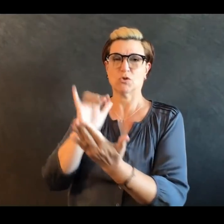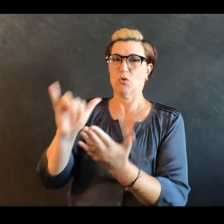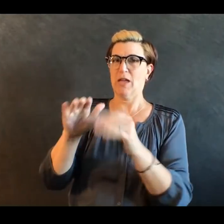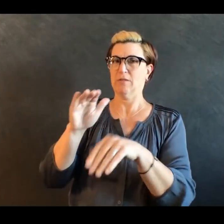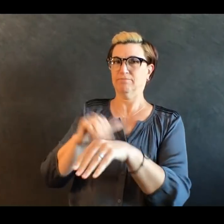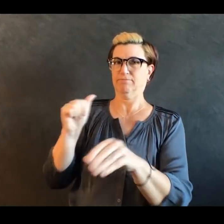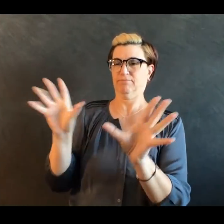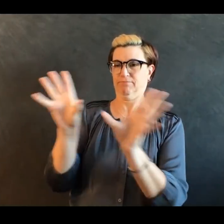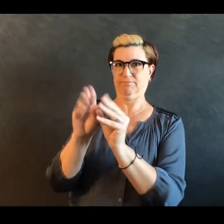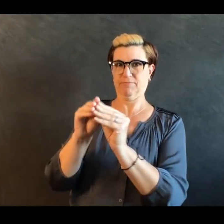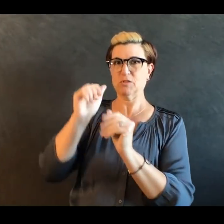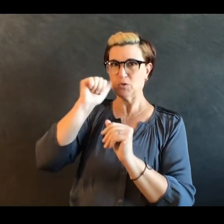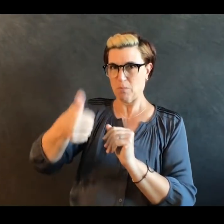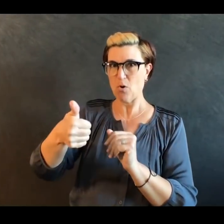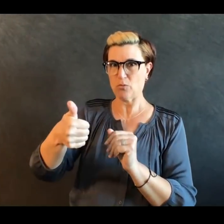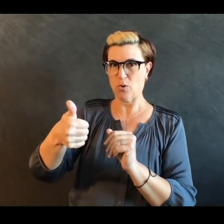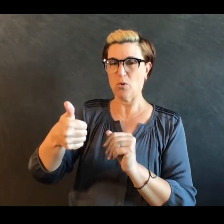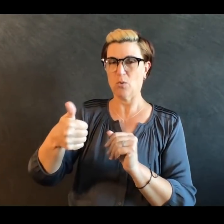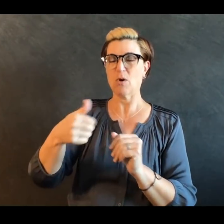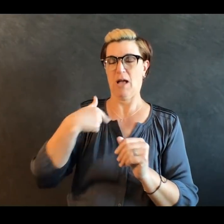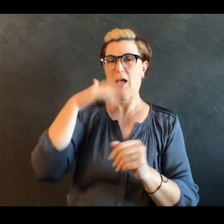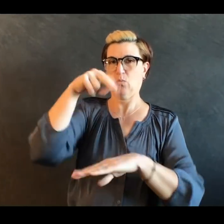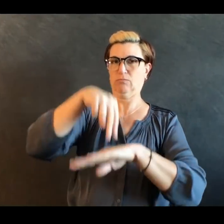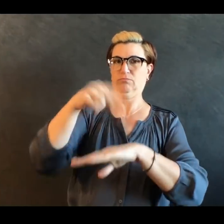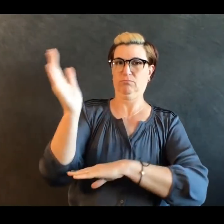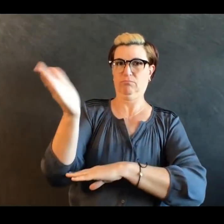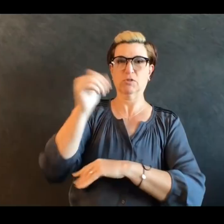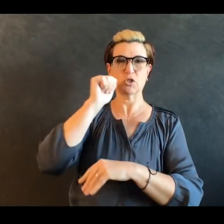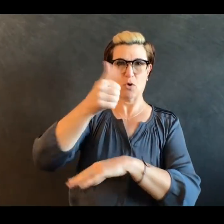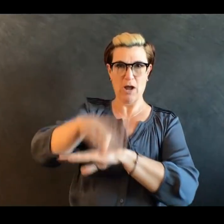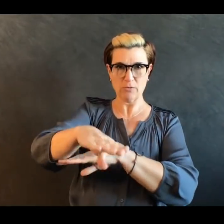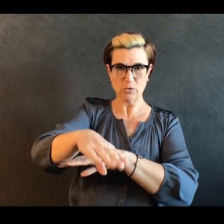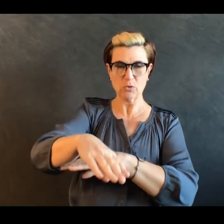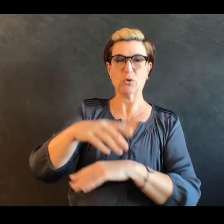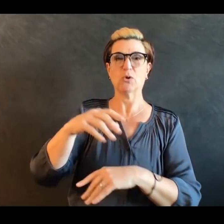tomorrow sometime during the afternoon we're going to be announcing guidelines